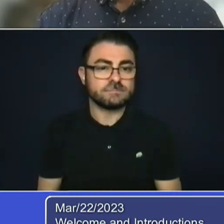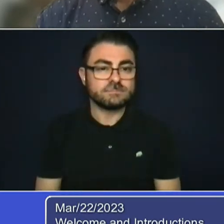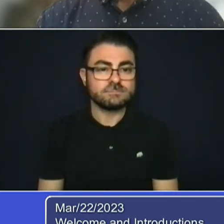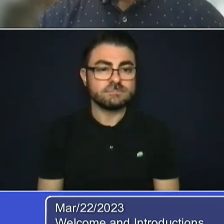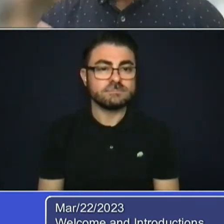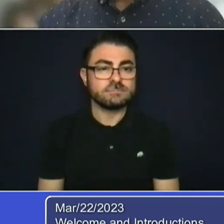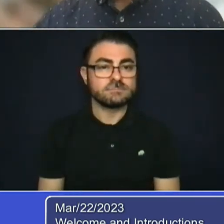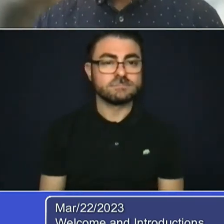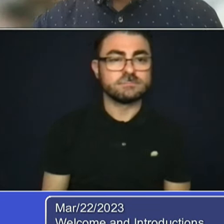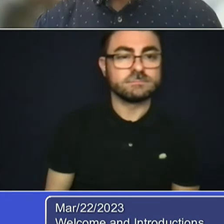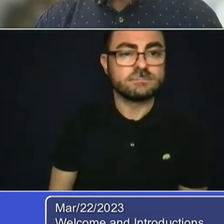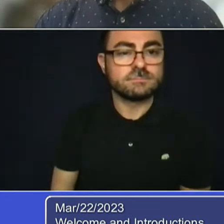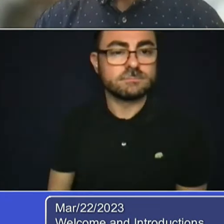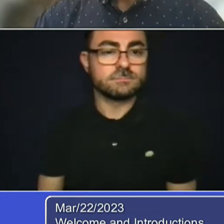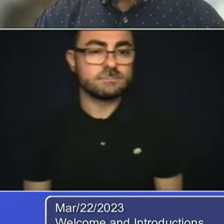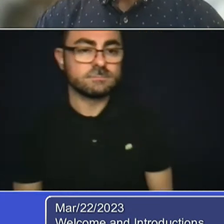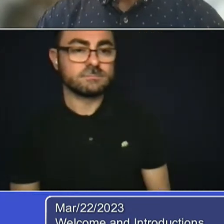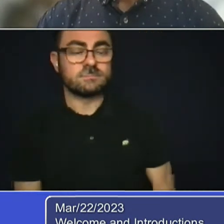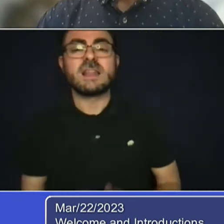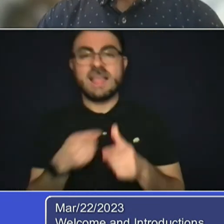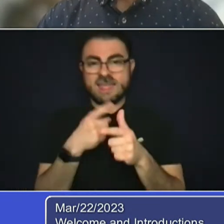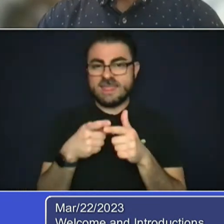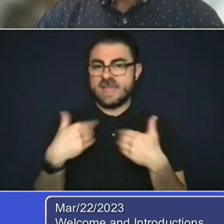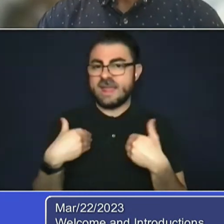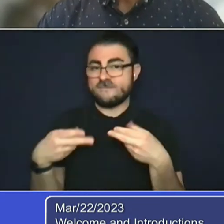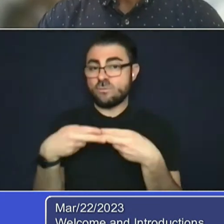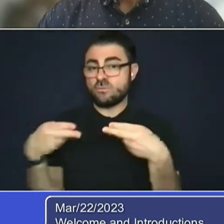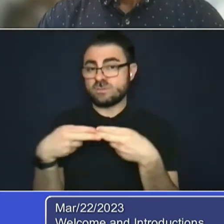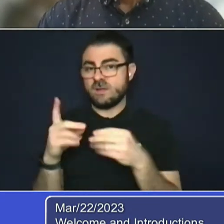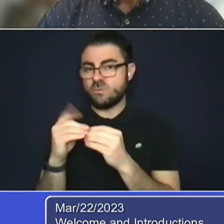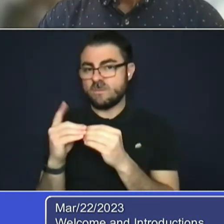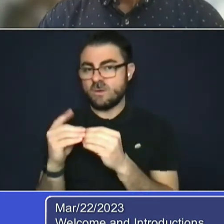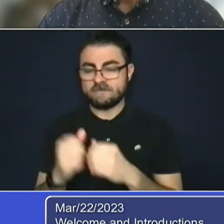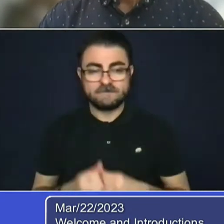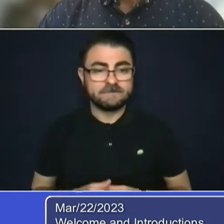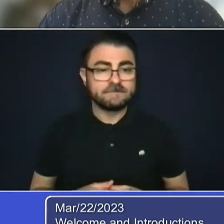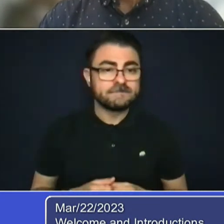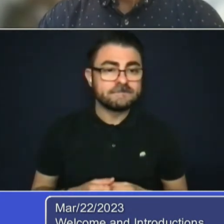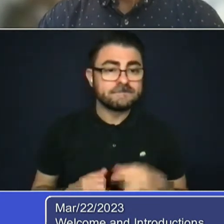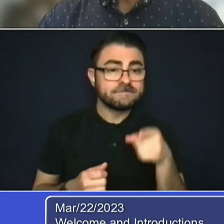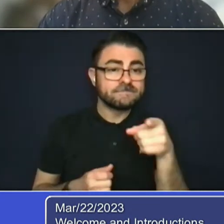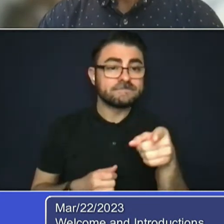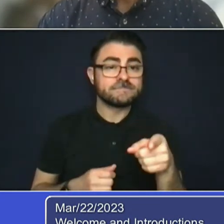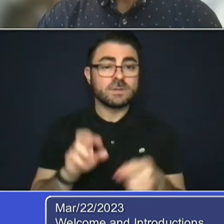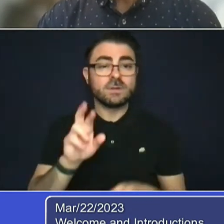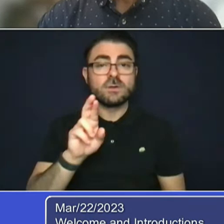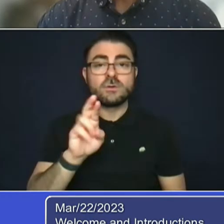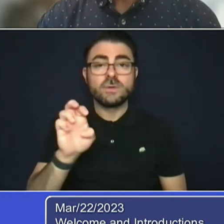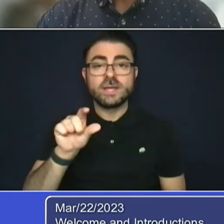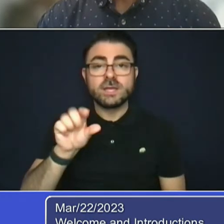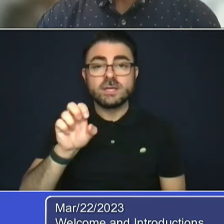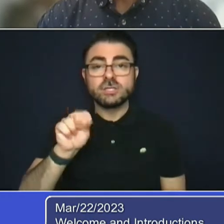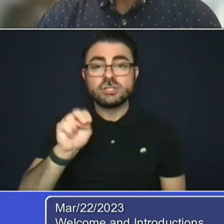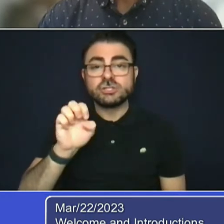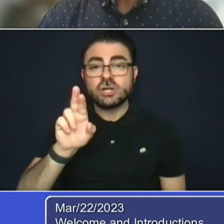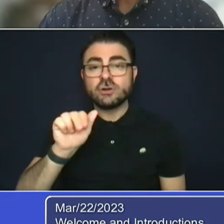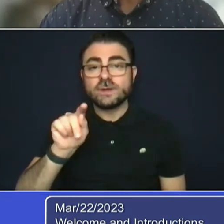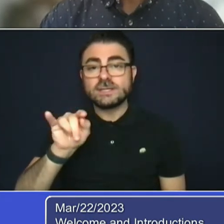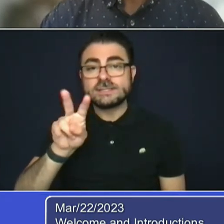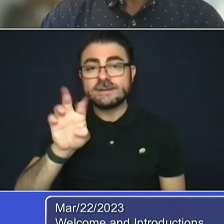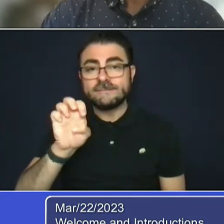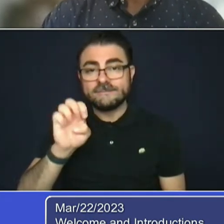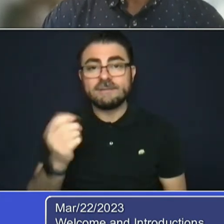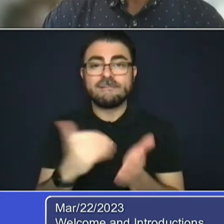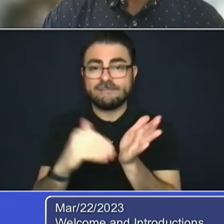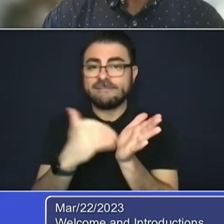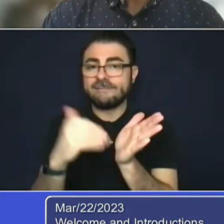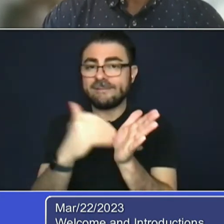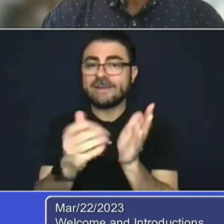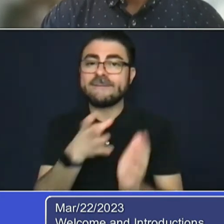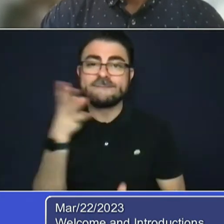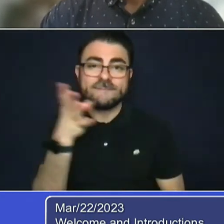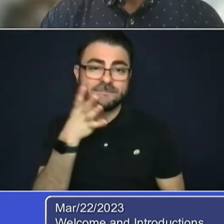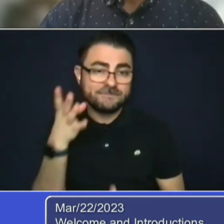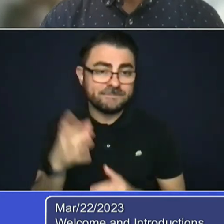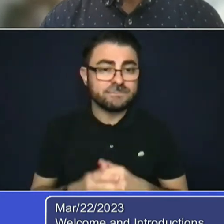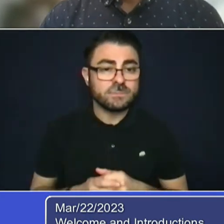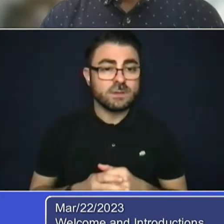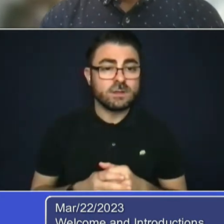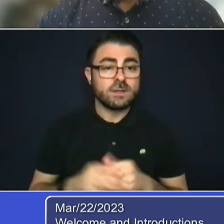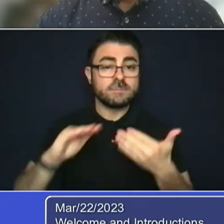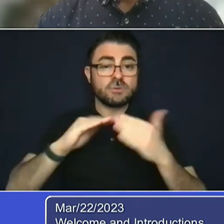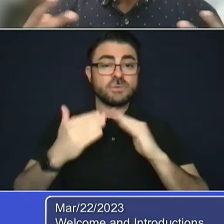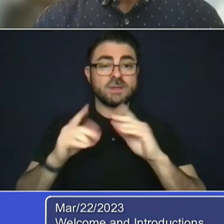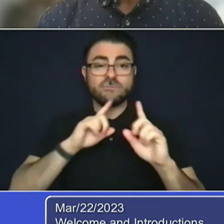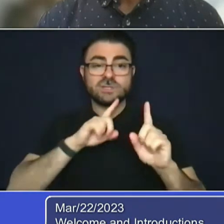YARDS, OVER FIVE YEARS.